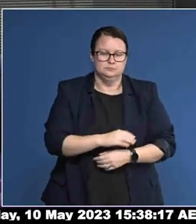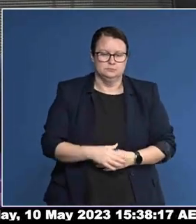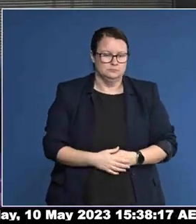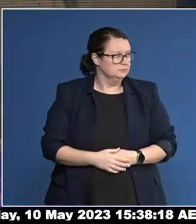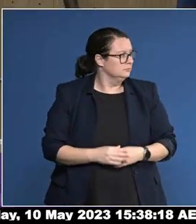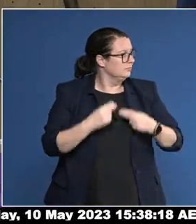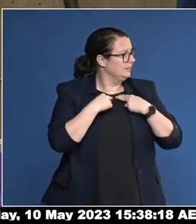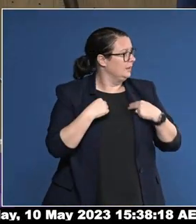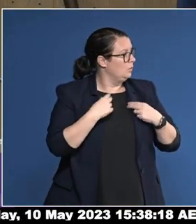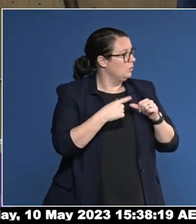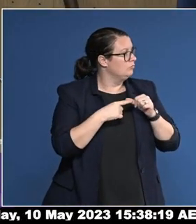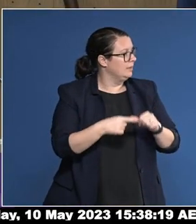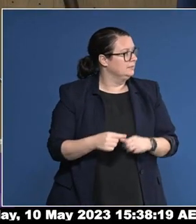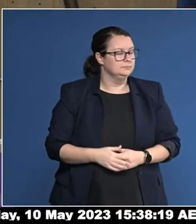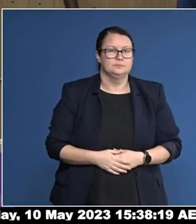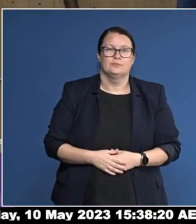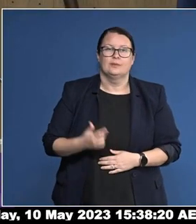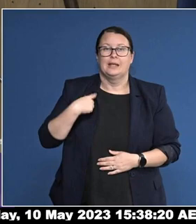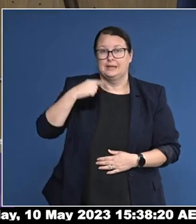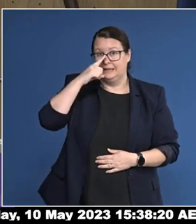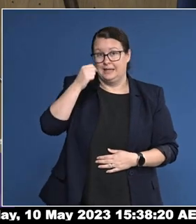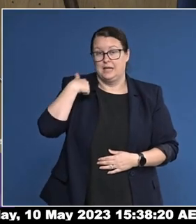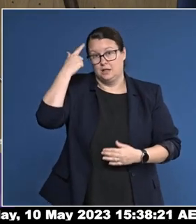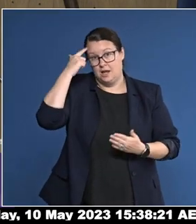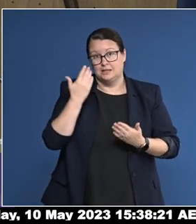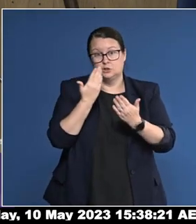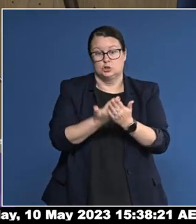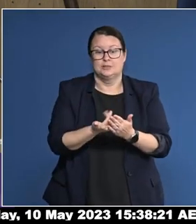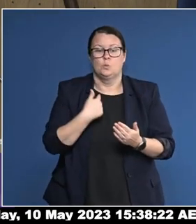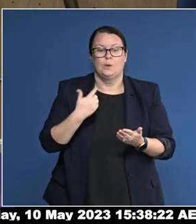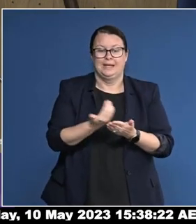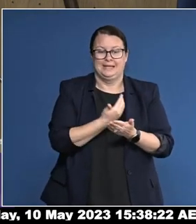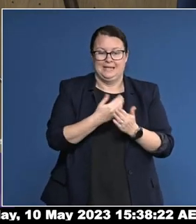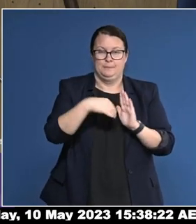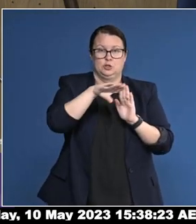Can I make a suggestion that we keep the directions as they are, and that if